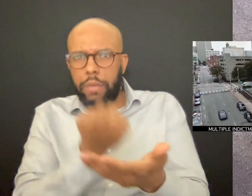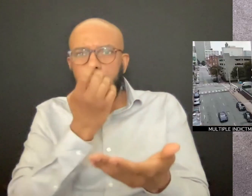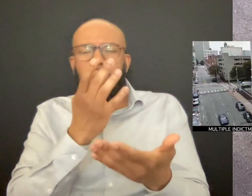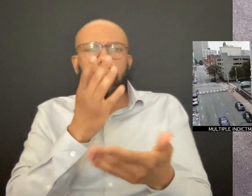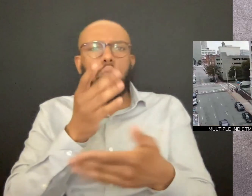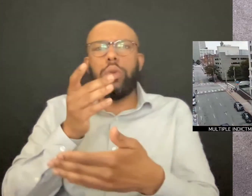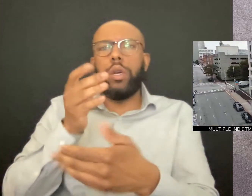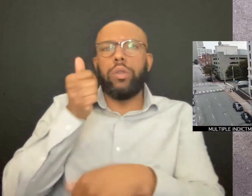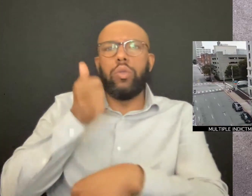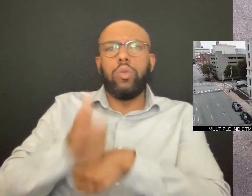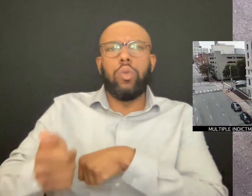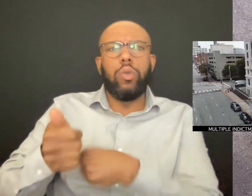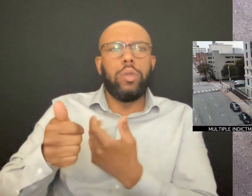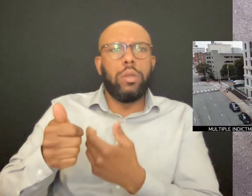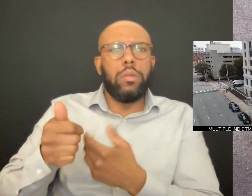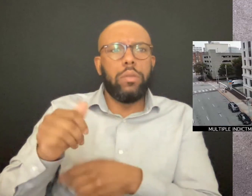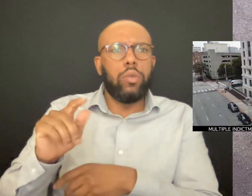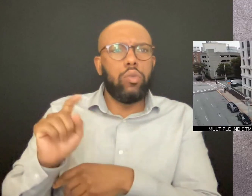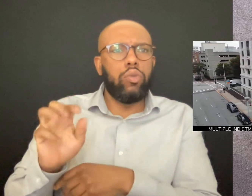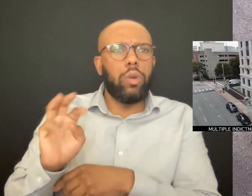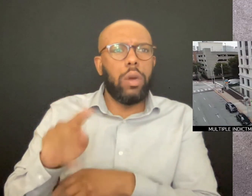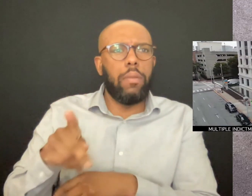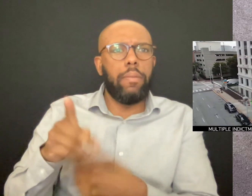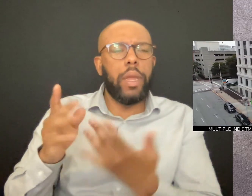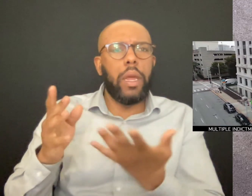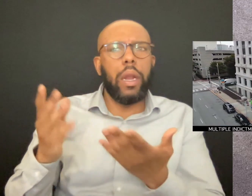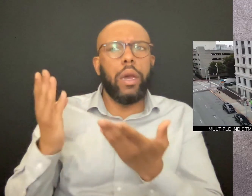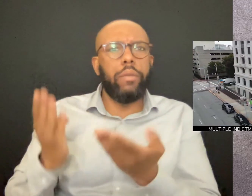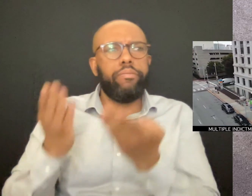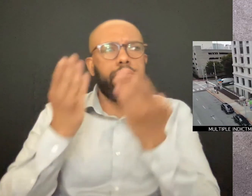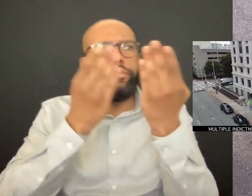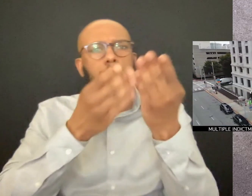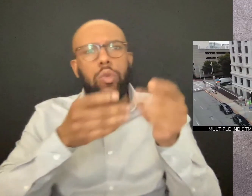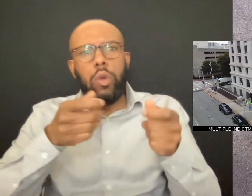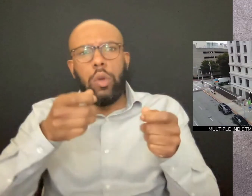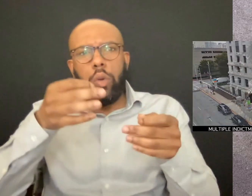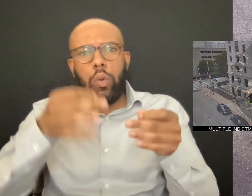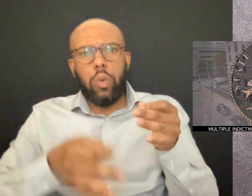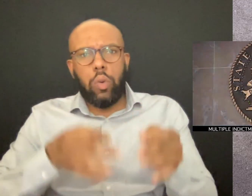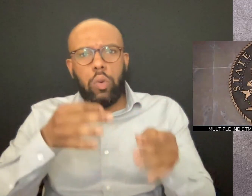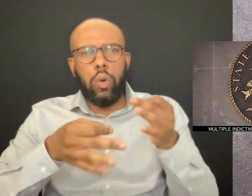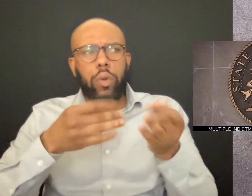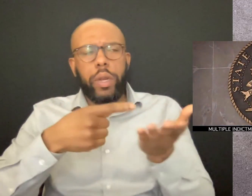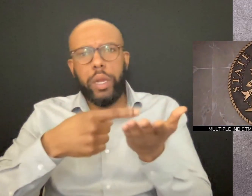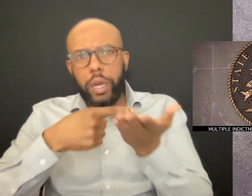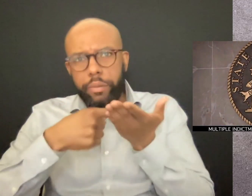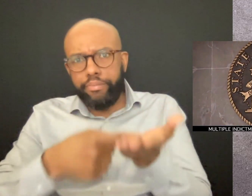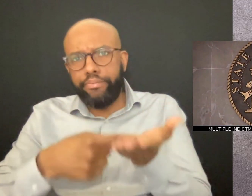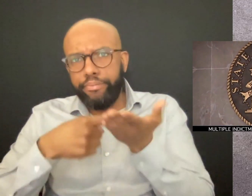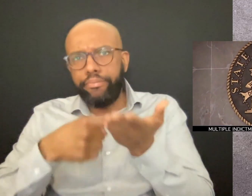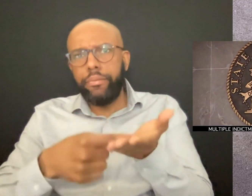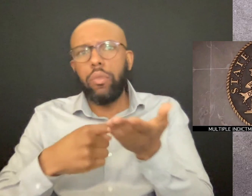weighing whether there is enough evidence to bring charges that will hold up in court and